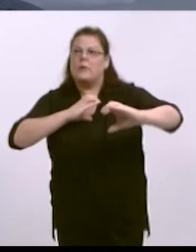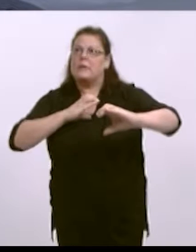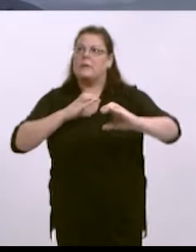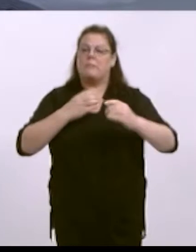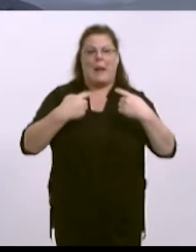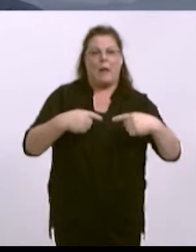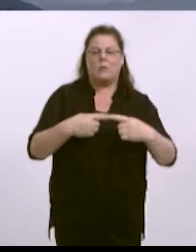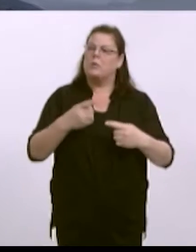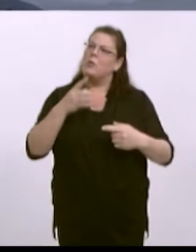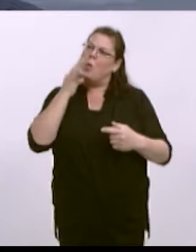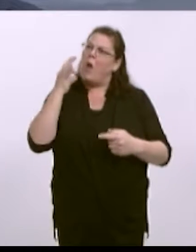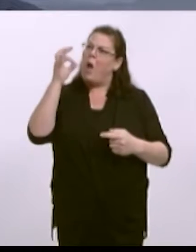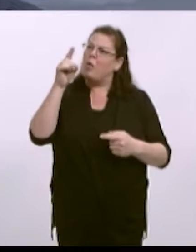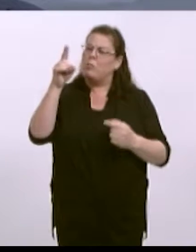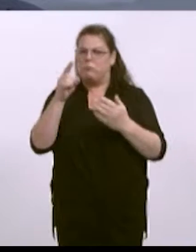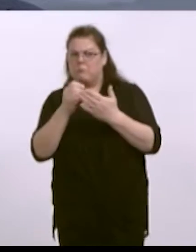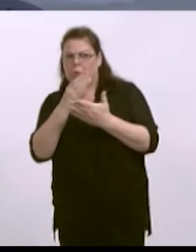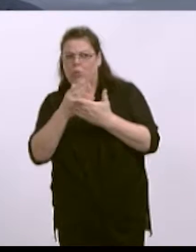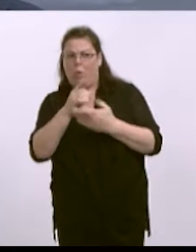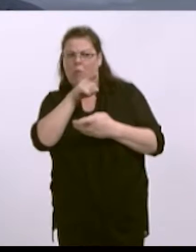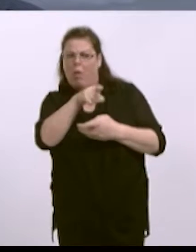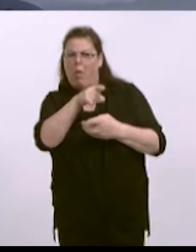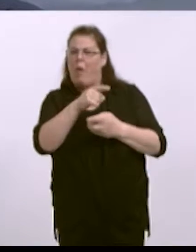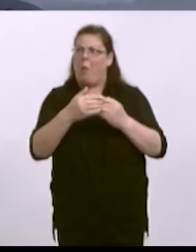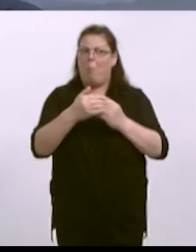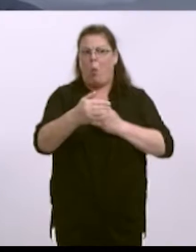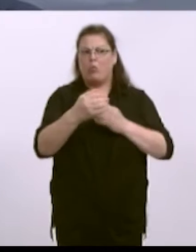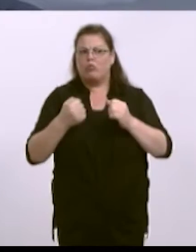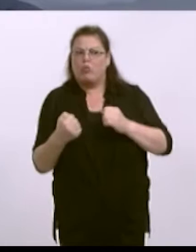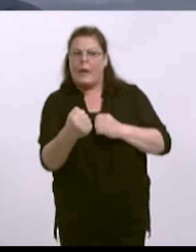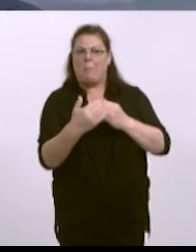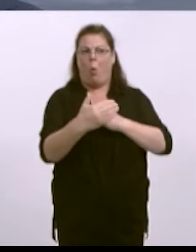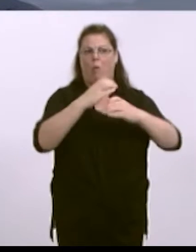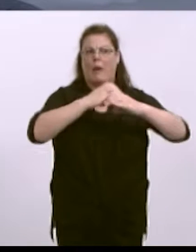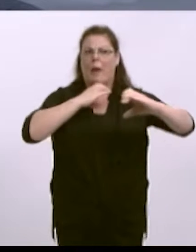us how you will make sure that that point is addressed in the next franchise. People